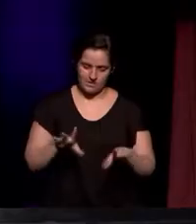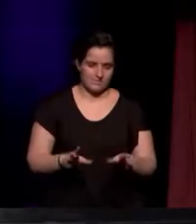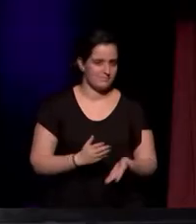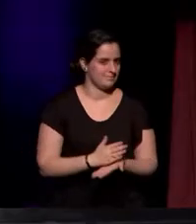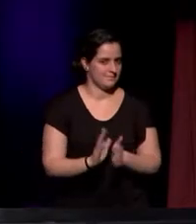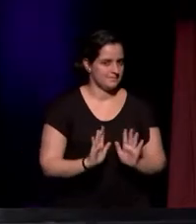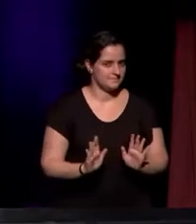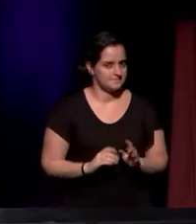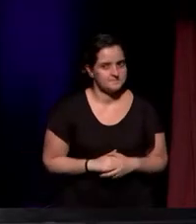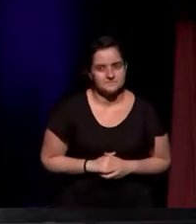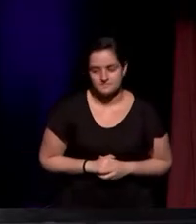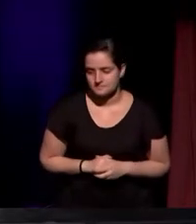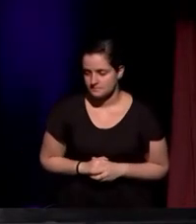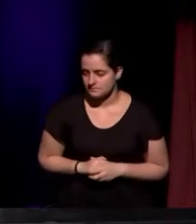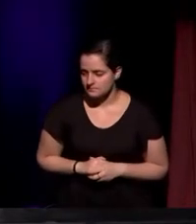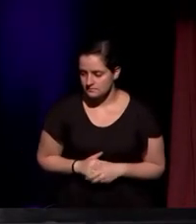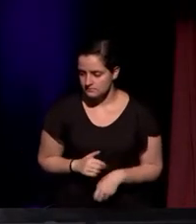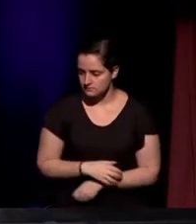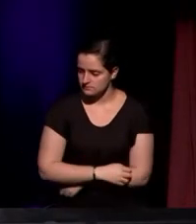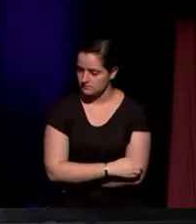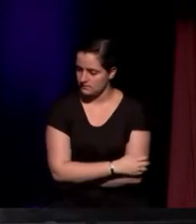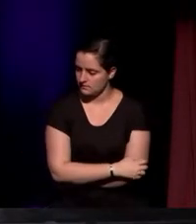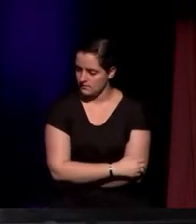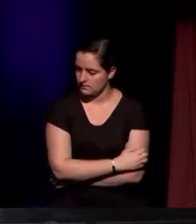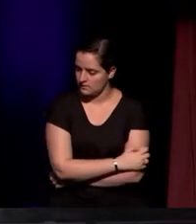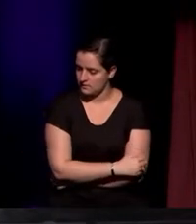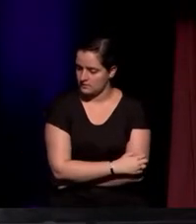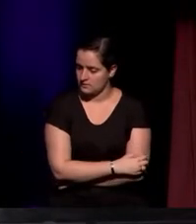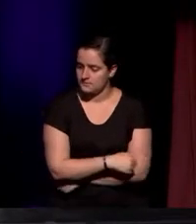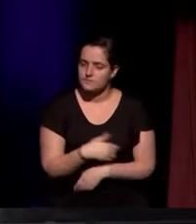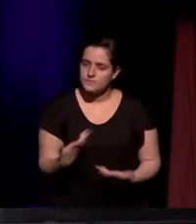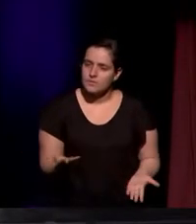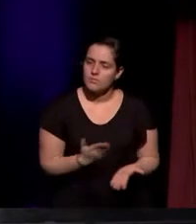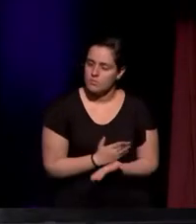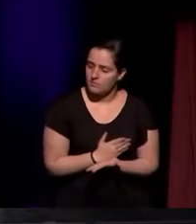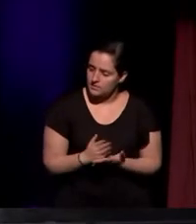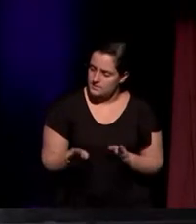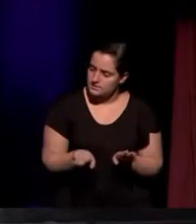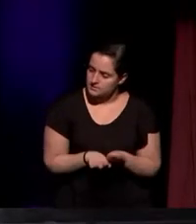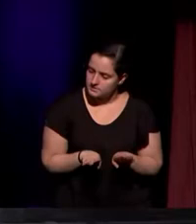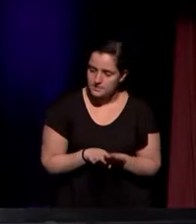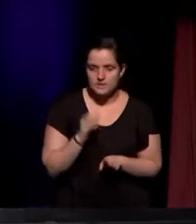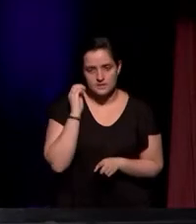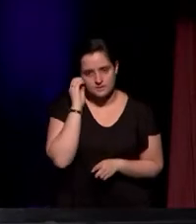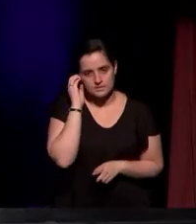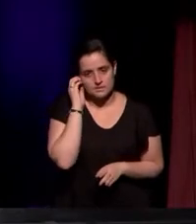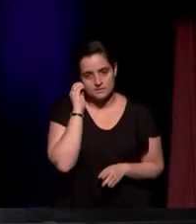And there also begins to be in that moment